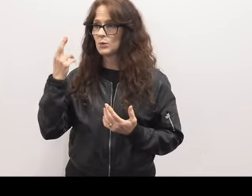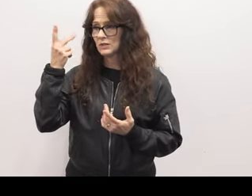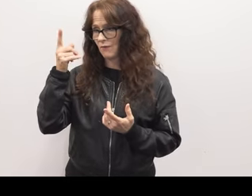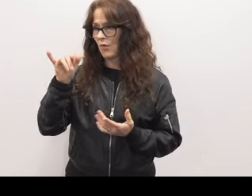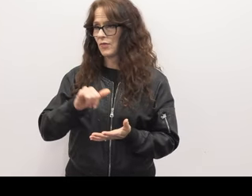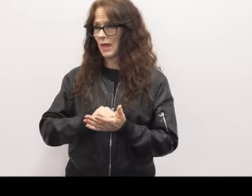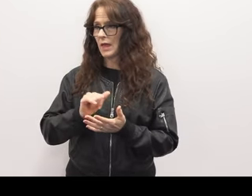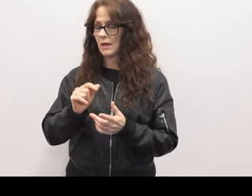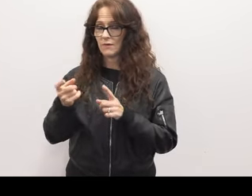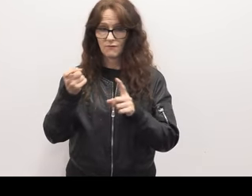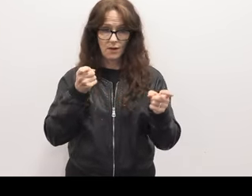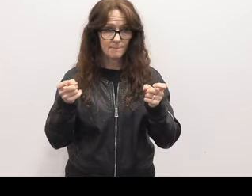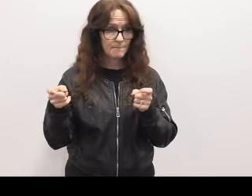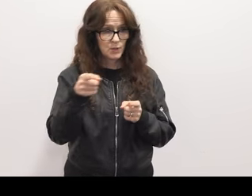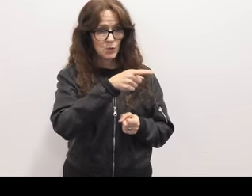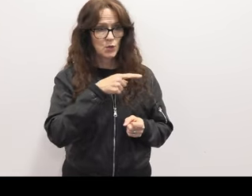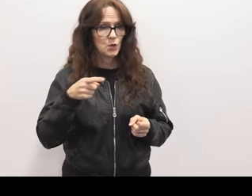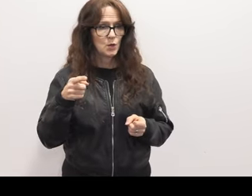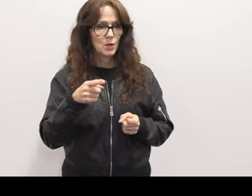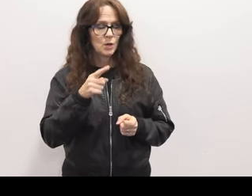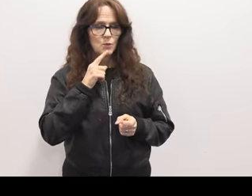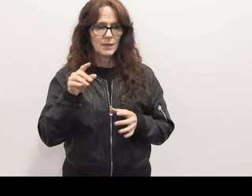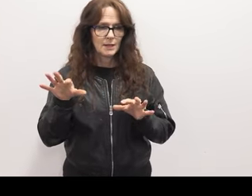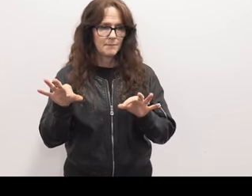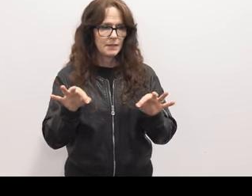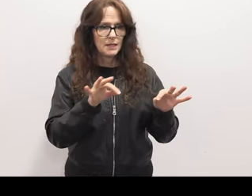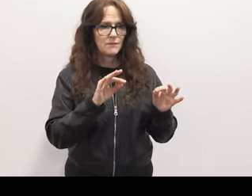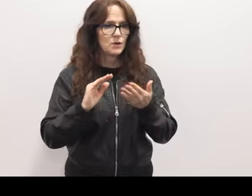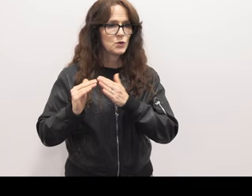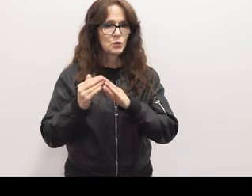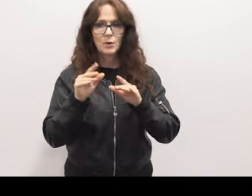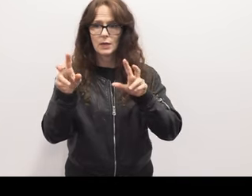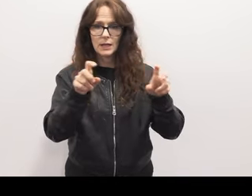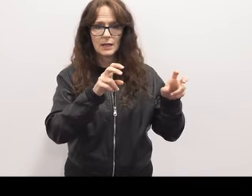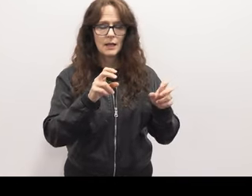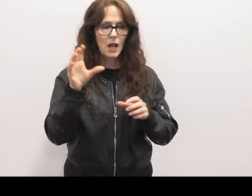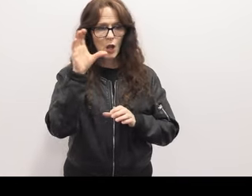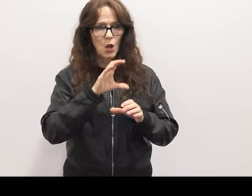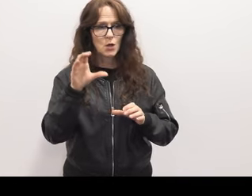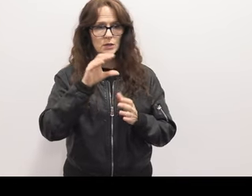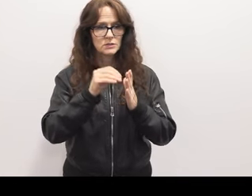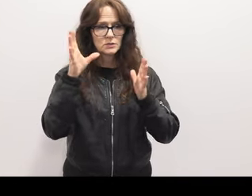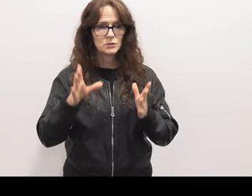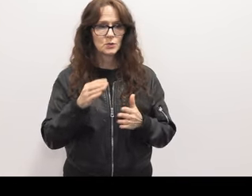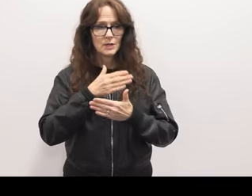that you were harvesting from your community and looking at our student outcome data,